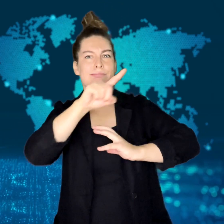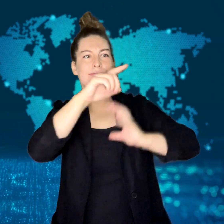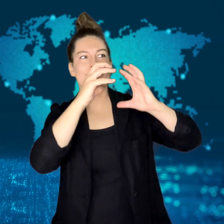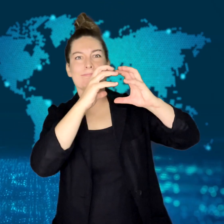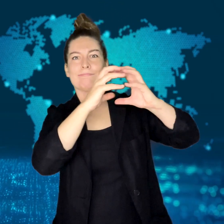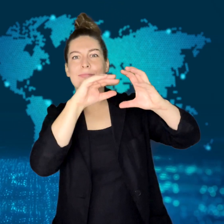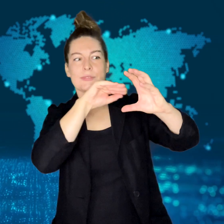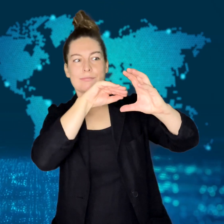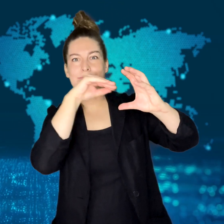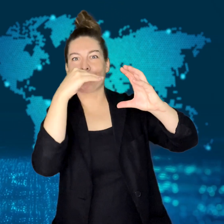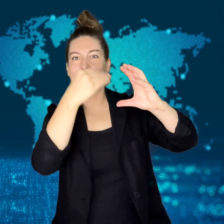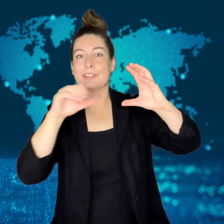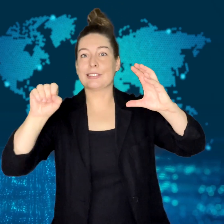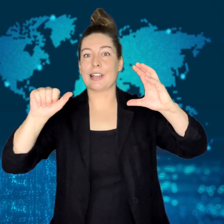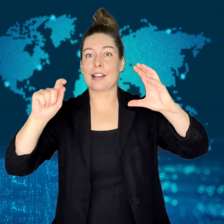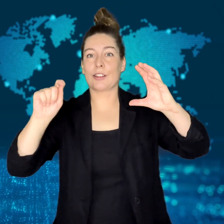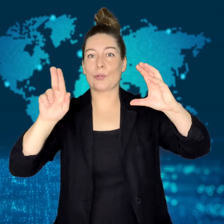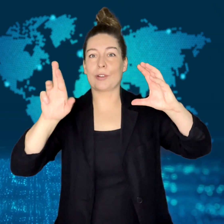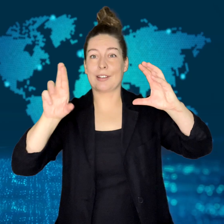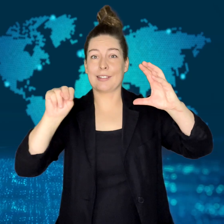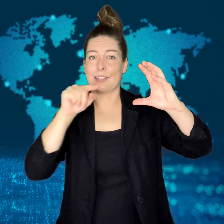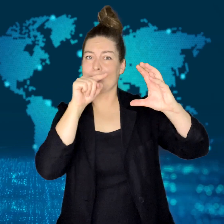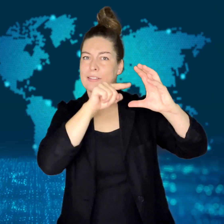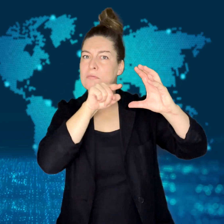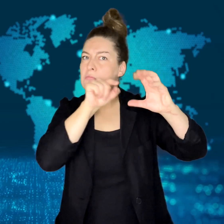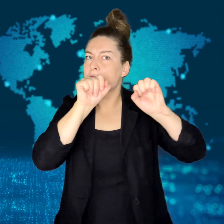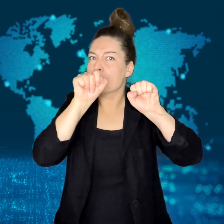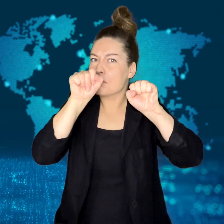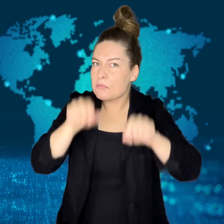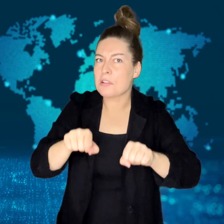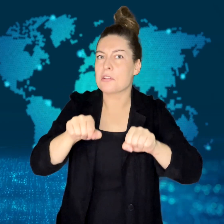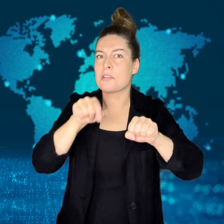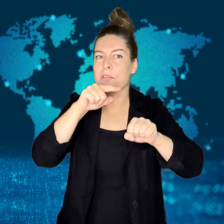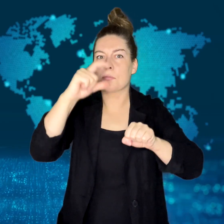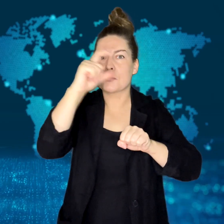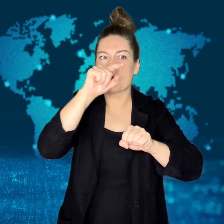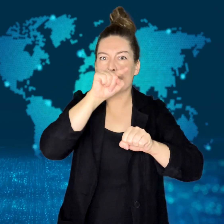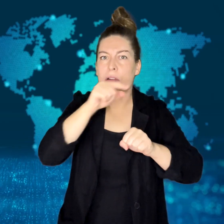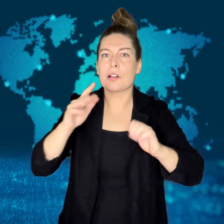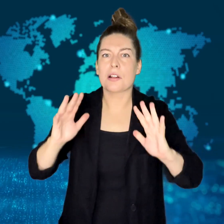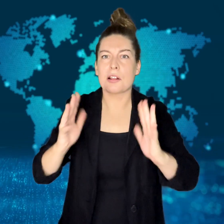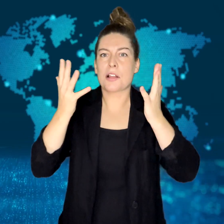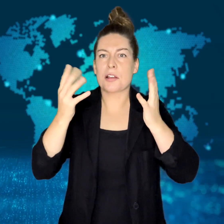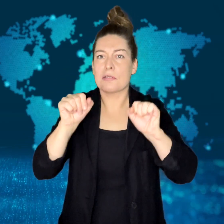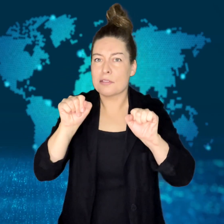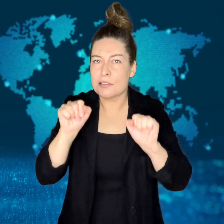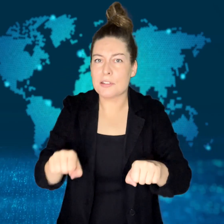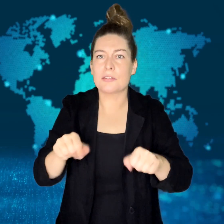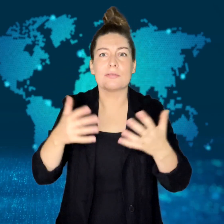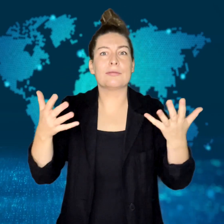to support life. Saturn’s ocean-covered moon, Enceladus, constantly